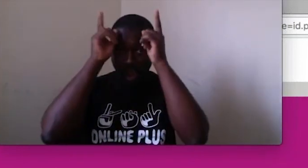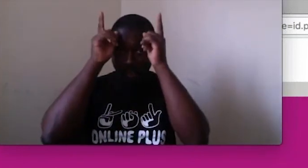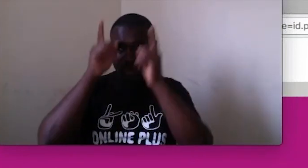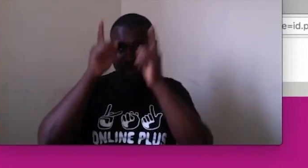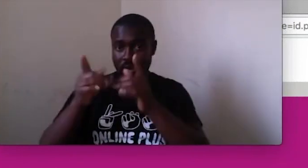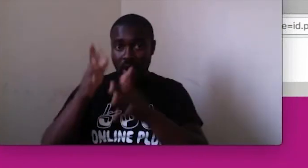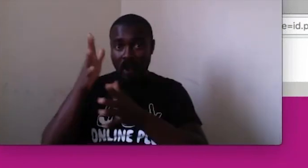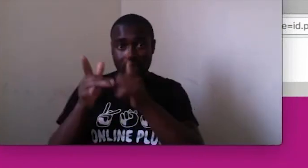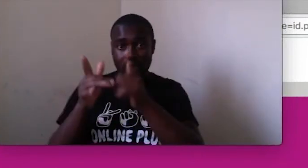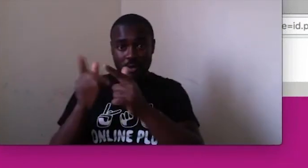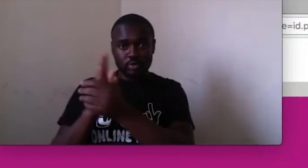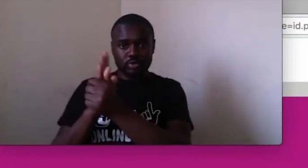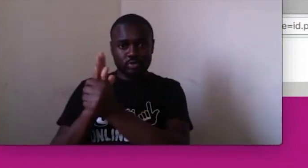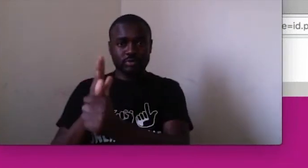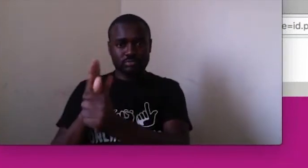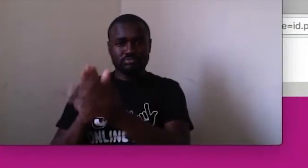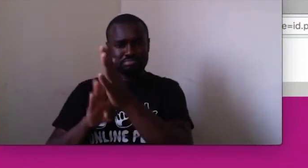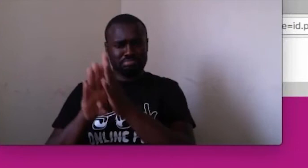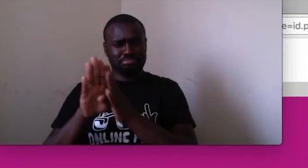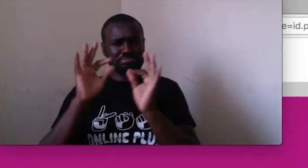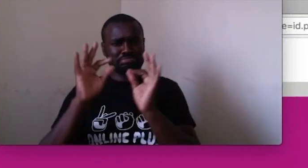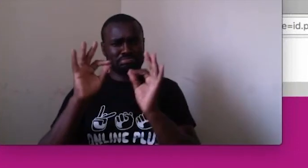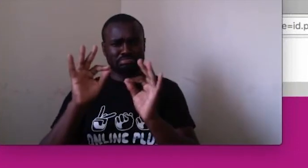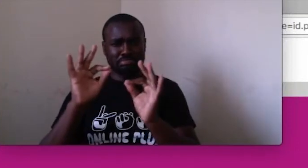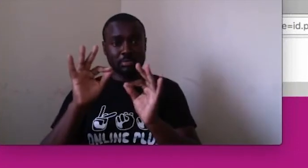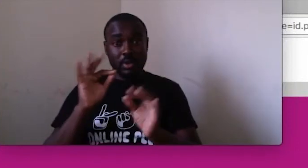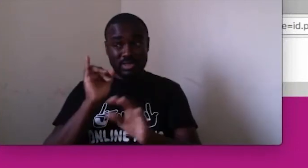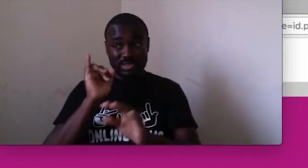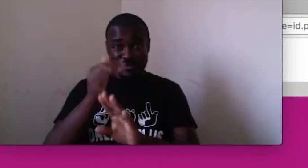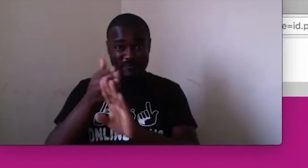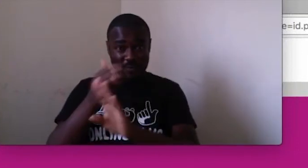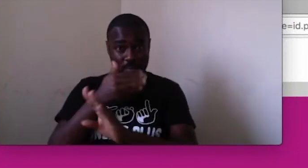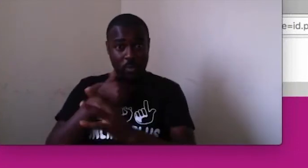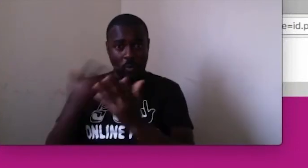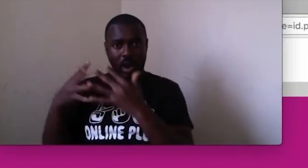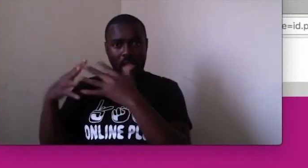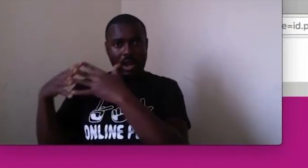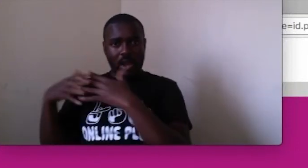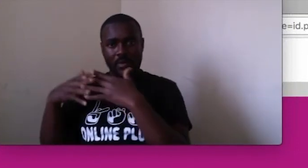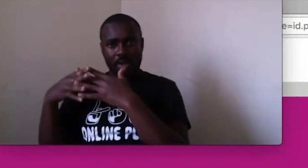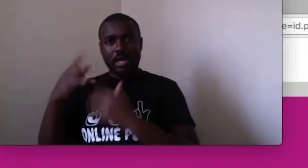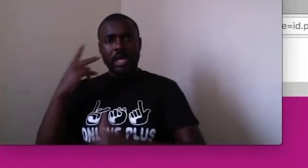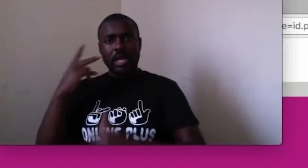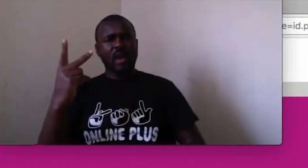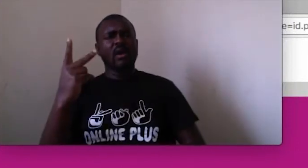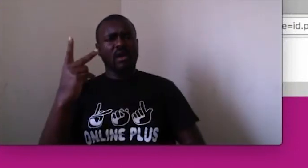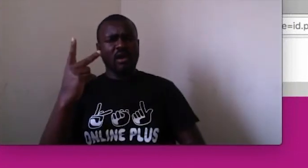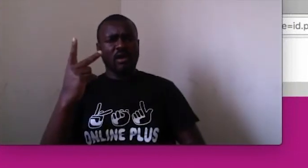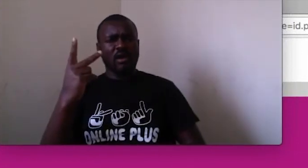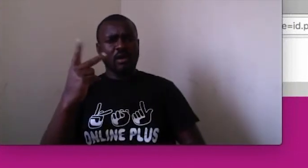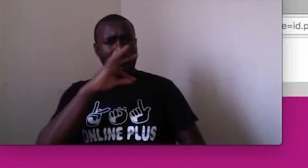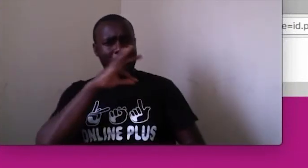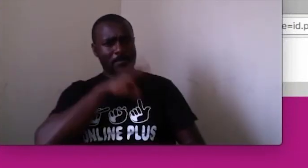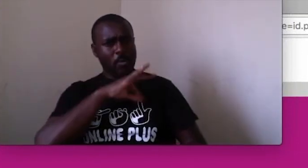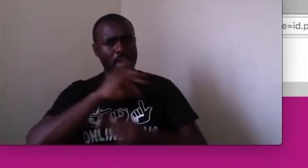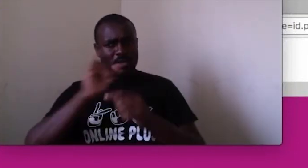and later when I did the Android app in sign language when I was in America